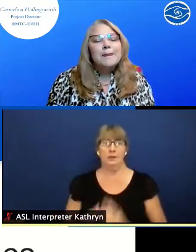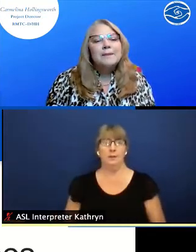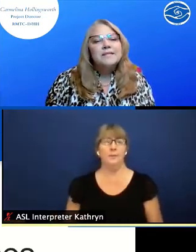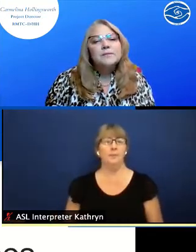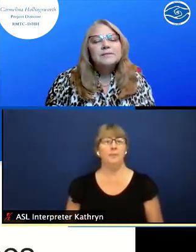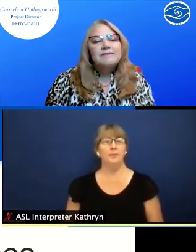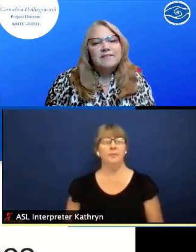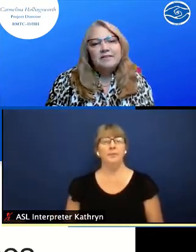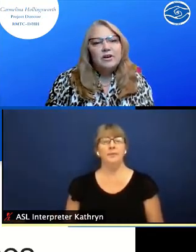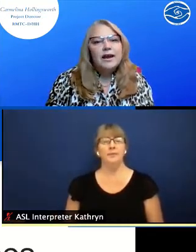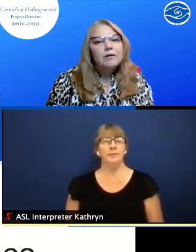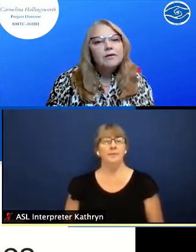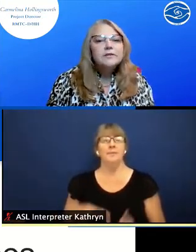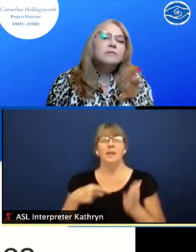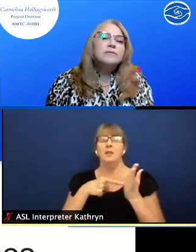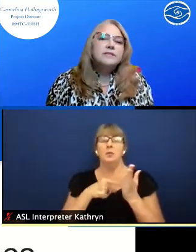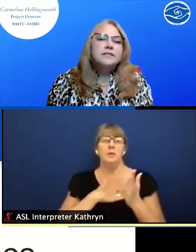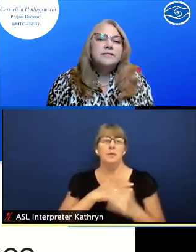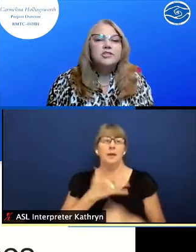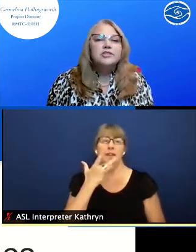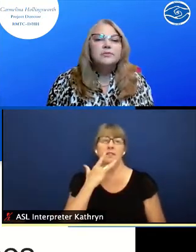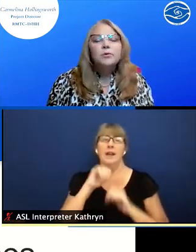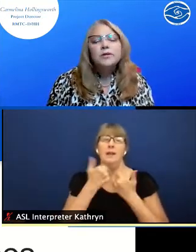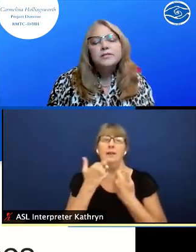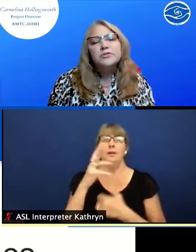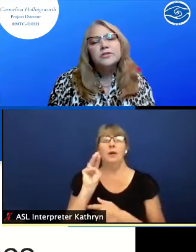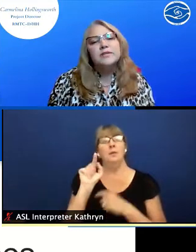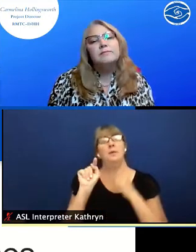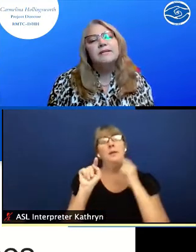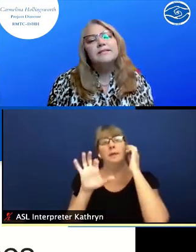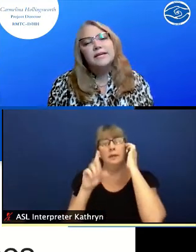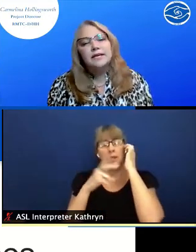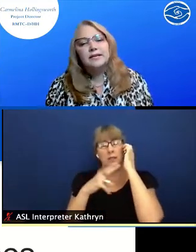This one's my favorite. How does RMTC-D/HH support districts in maintaining connections